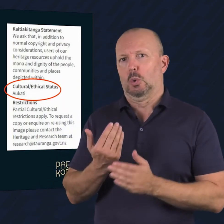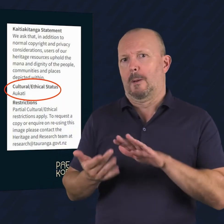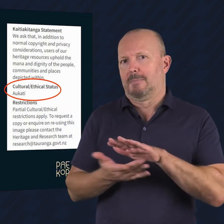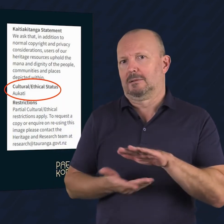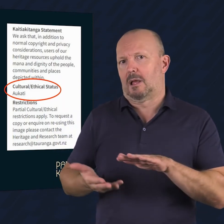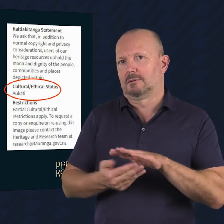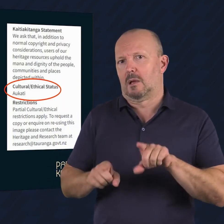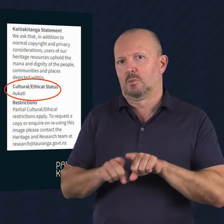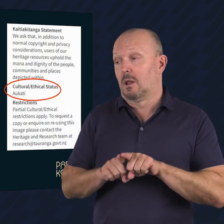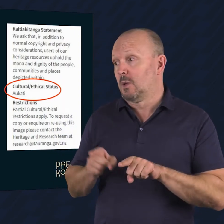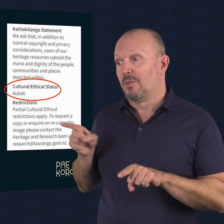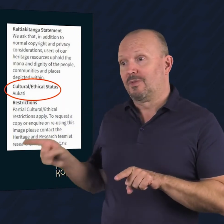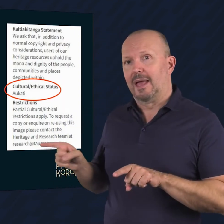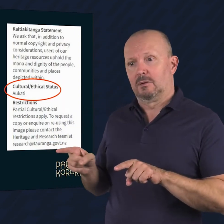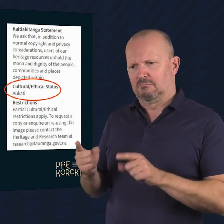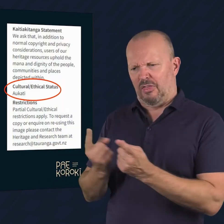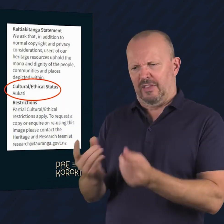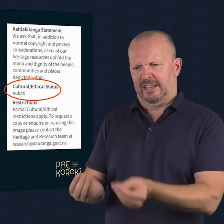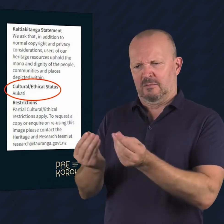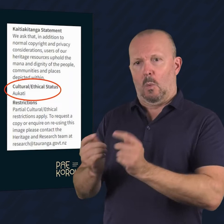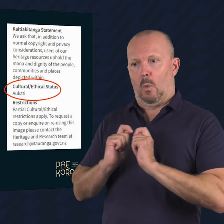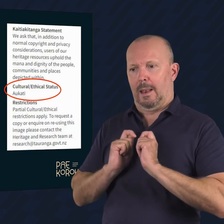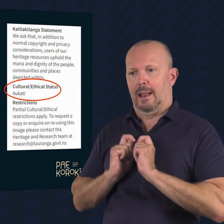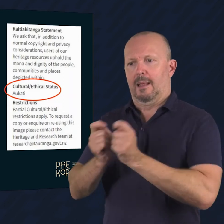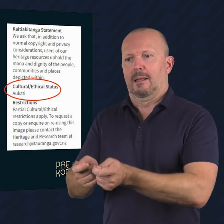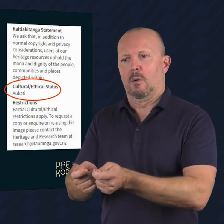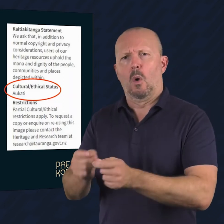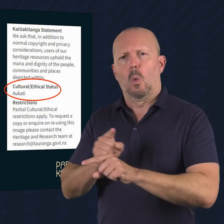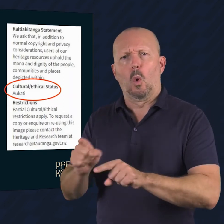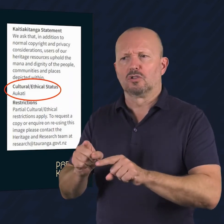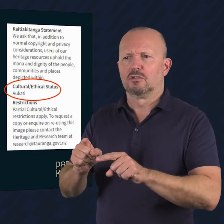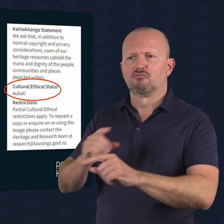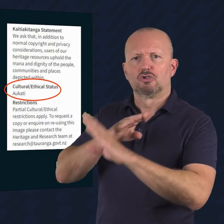Its purpose is to assign an item a layer of restriction or openness